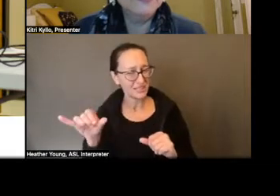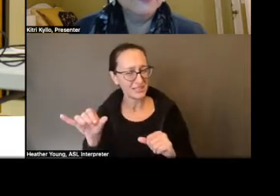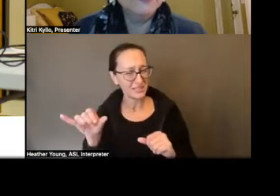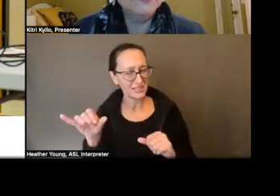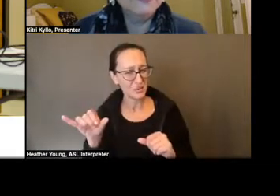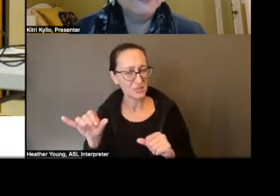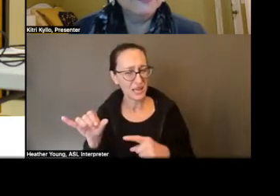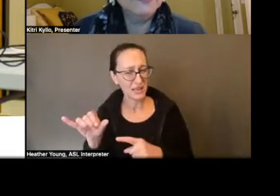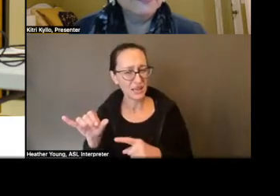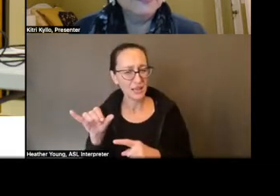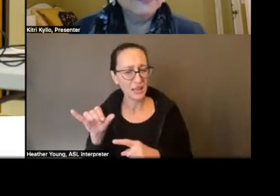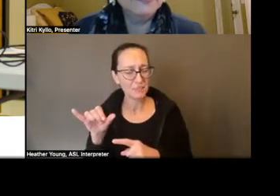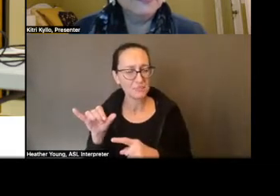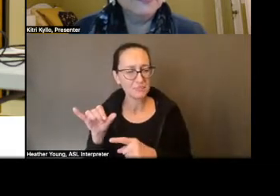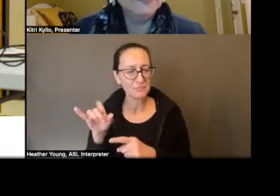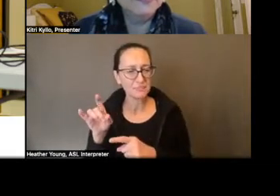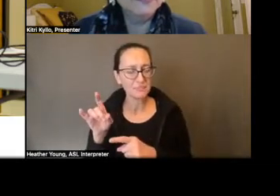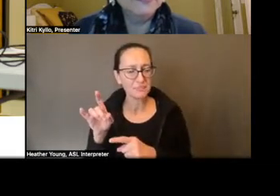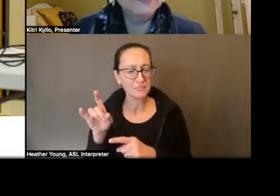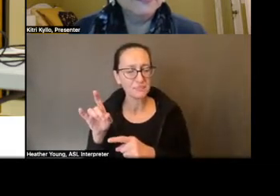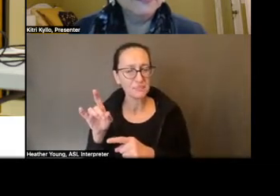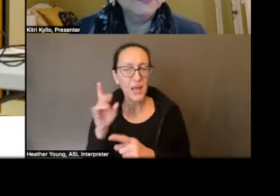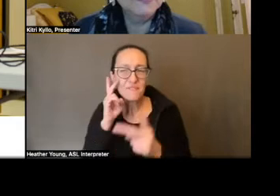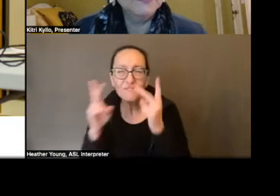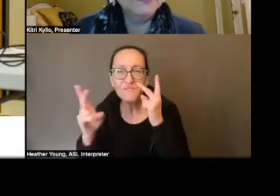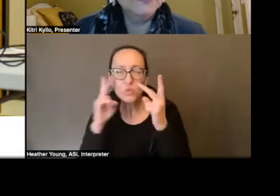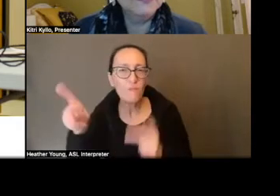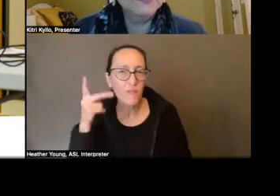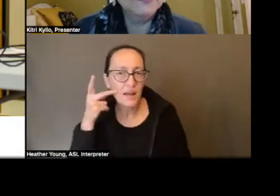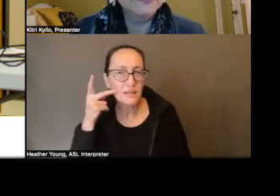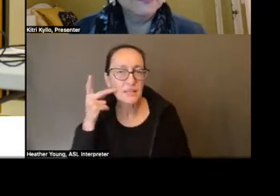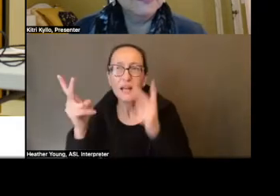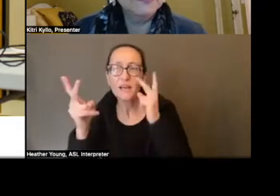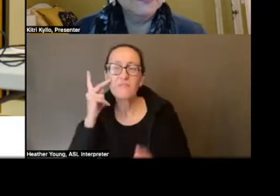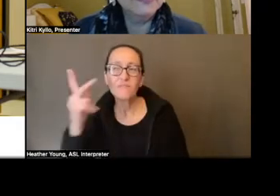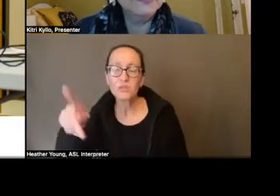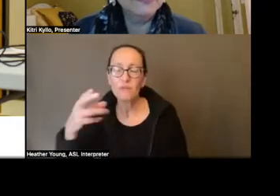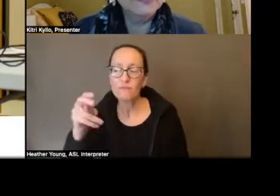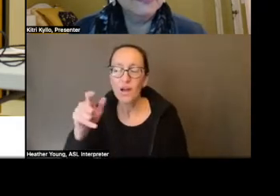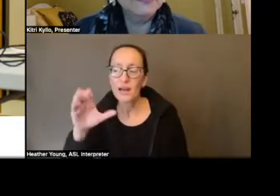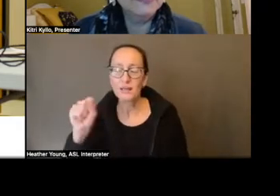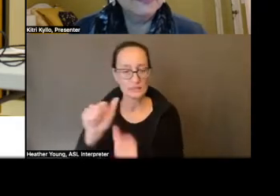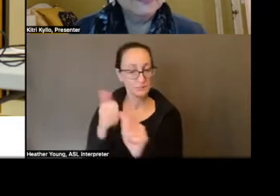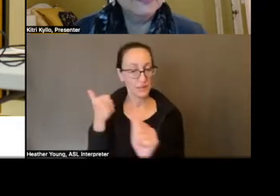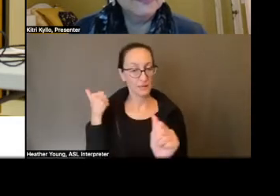but the difference is visual phonics cannot be used in real time conversation.